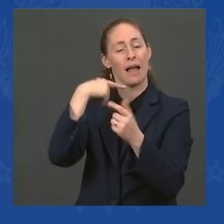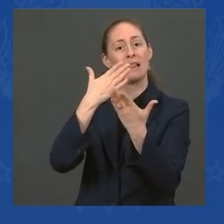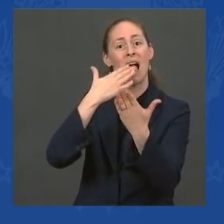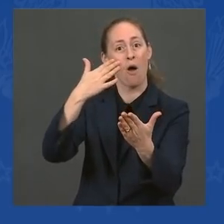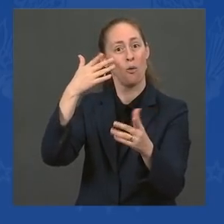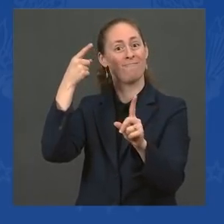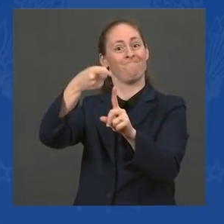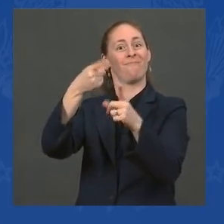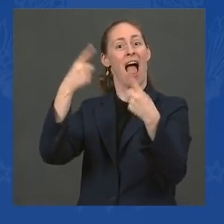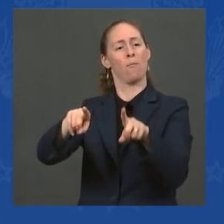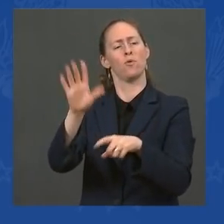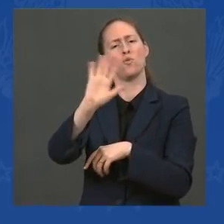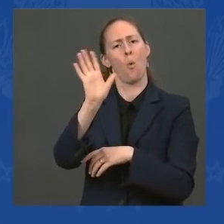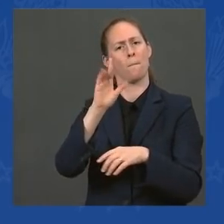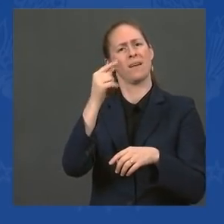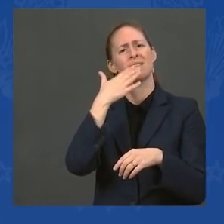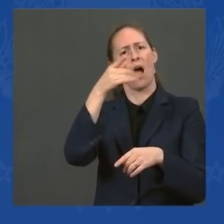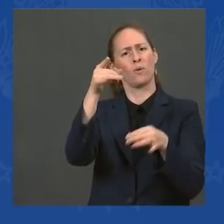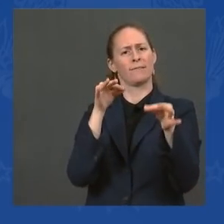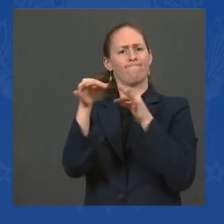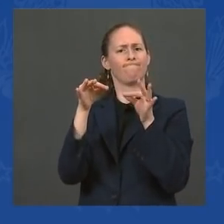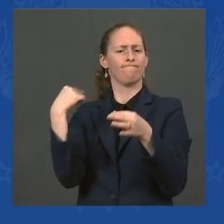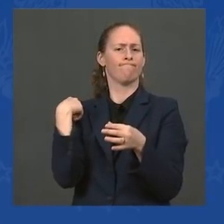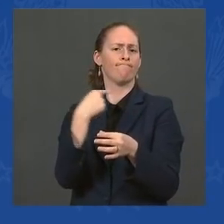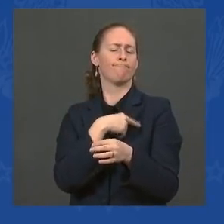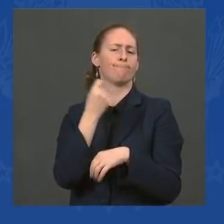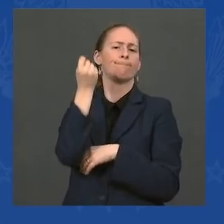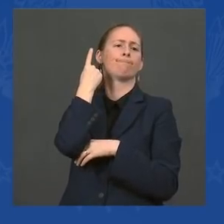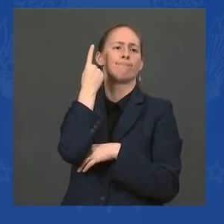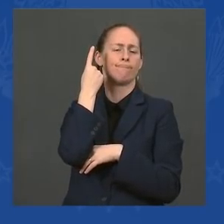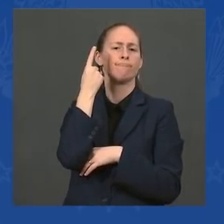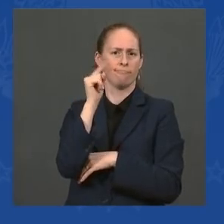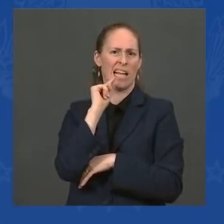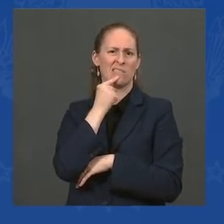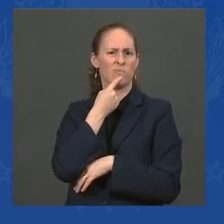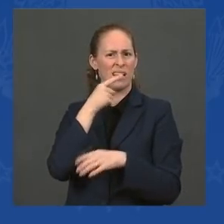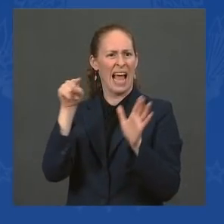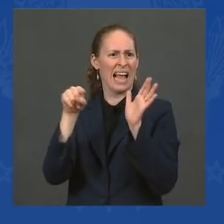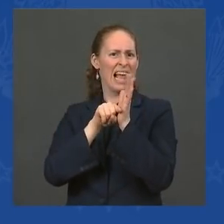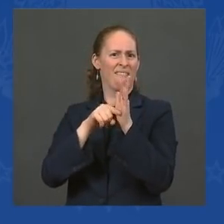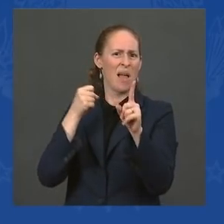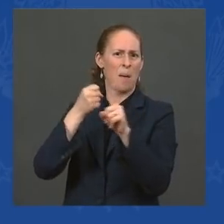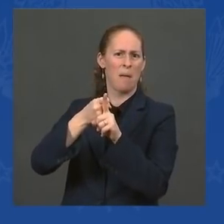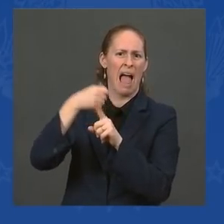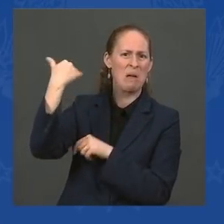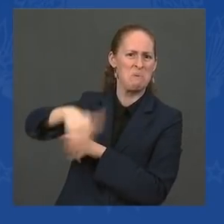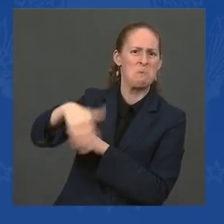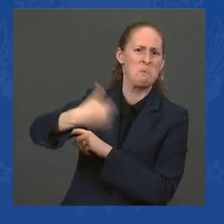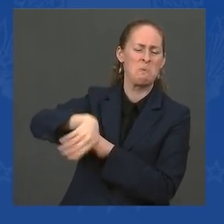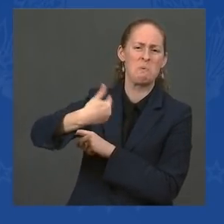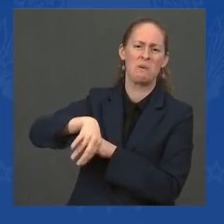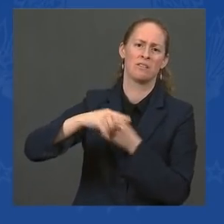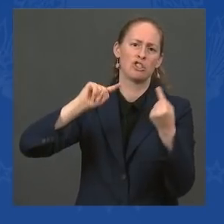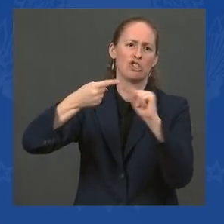who are watching this how consequential this is. You know, I see my old buddy Jamie Dimon